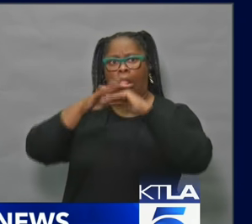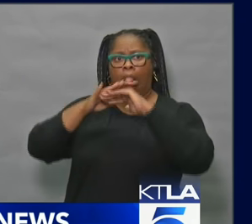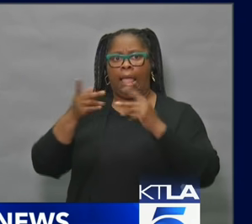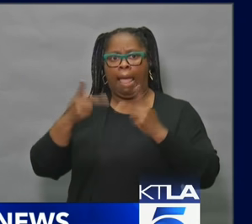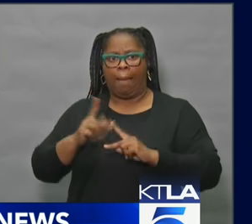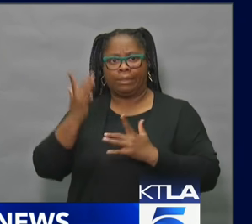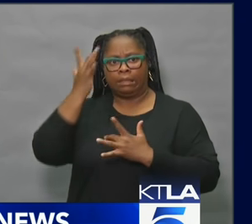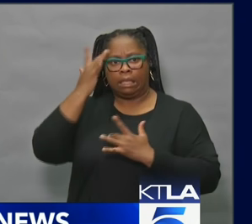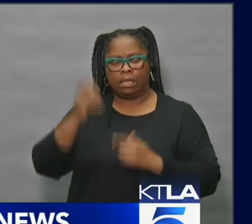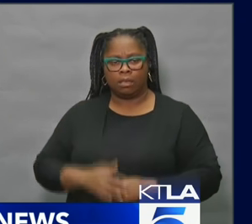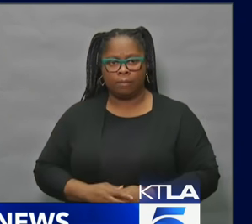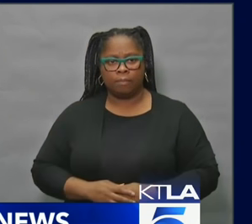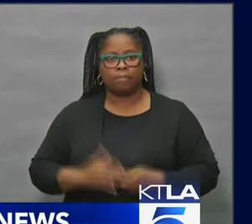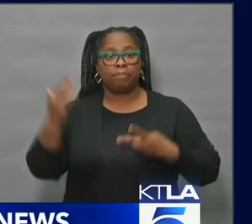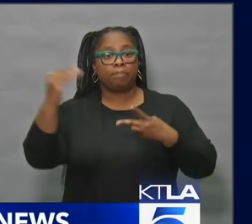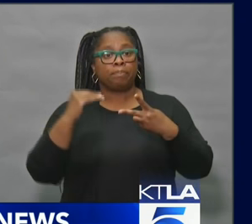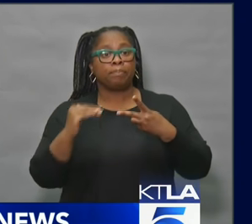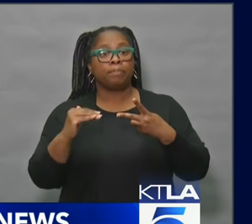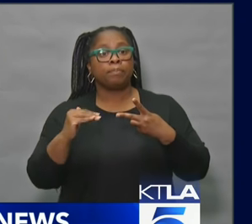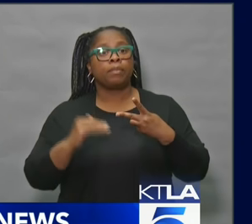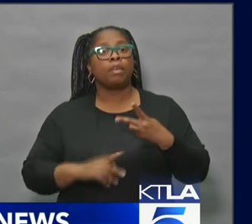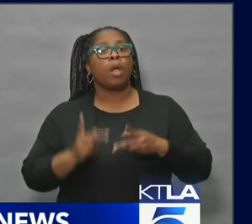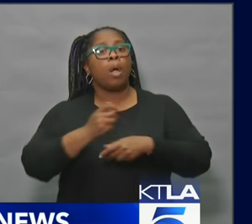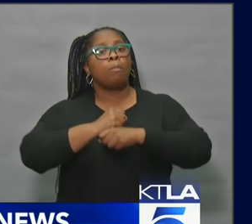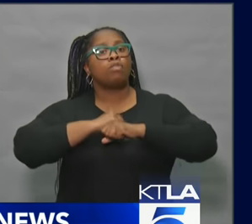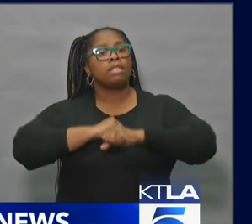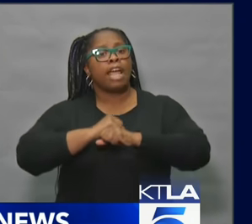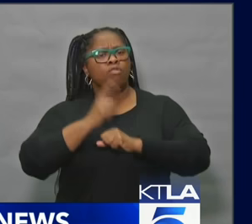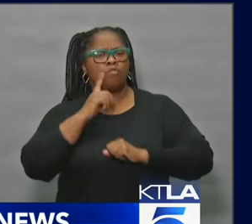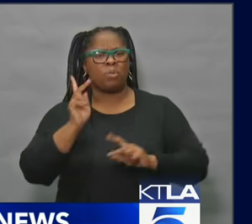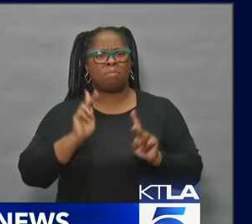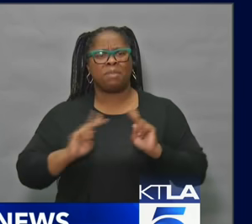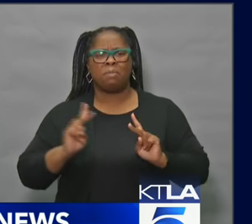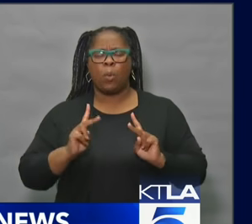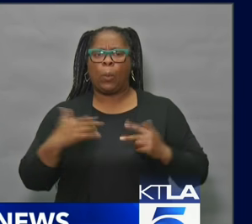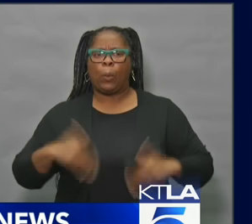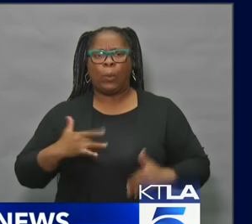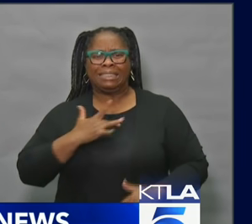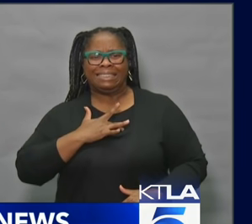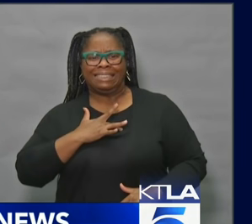SUPPLIES TO HANDLE ROUTINE CARE AND PREPARE FOR ANY INCREASES. SECOND WE HAVE TO